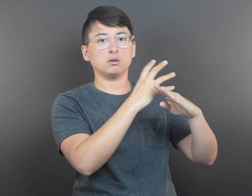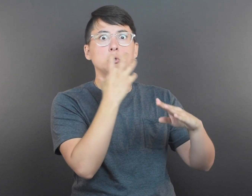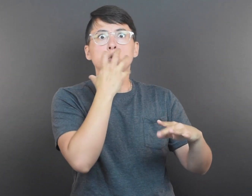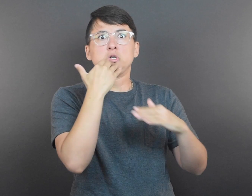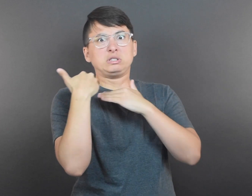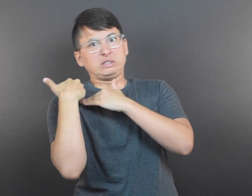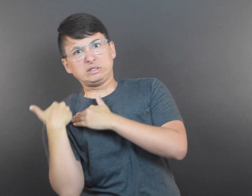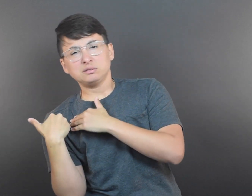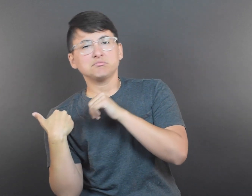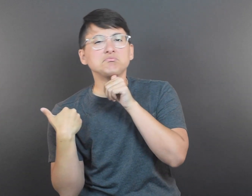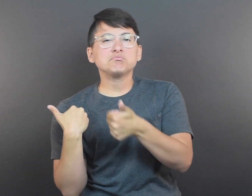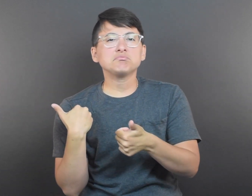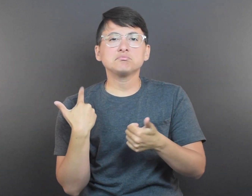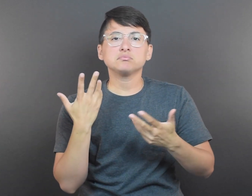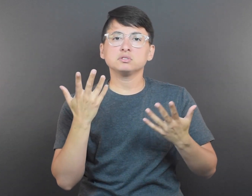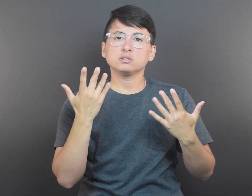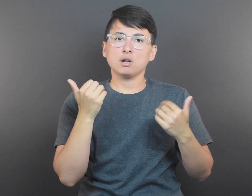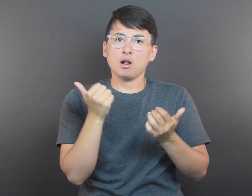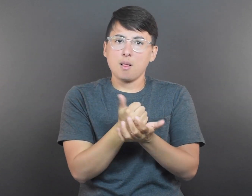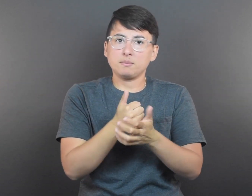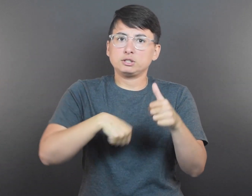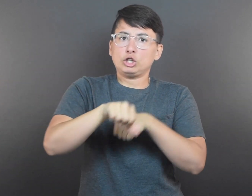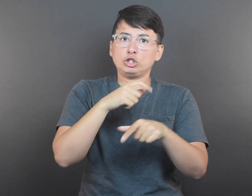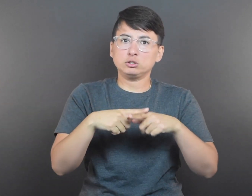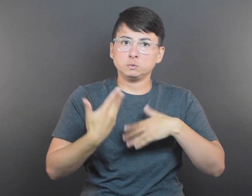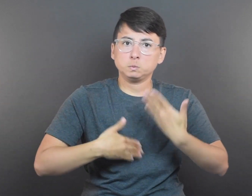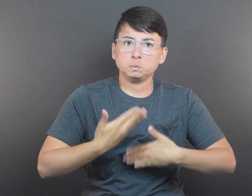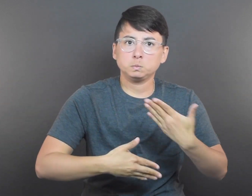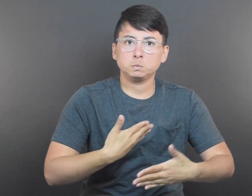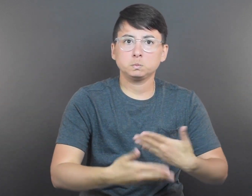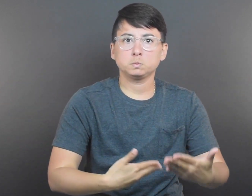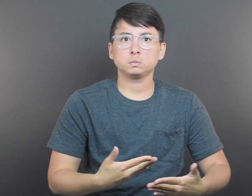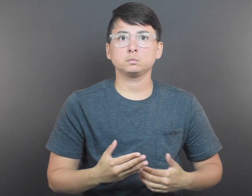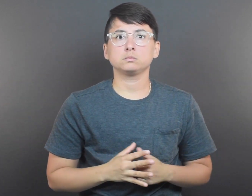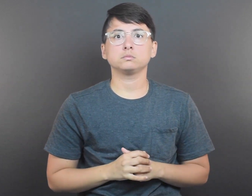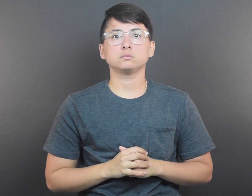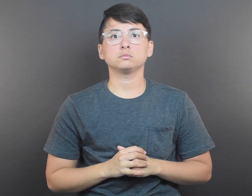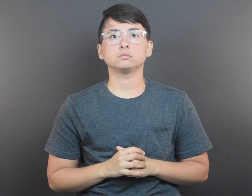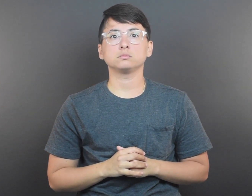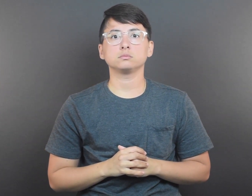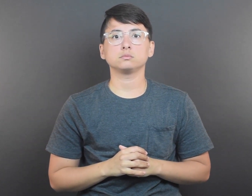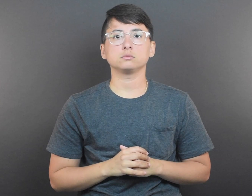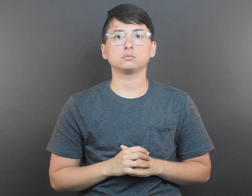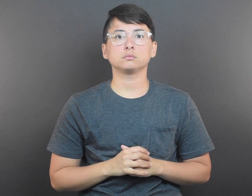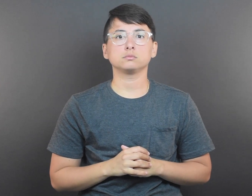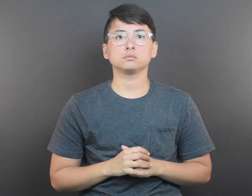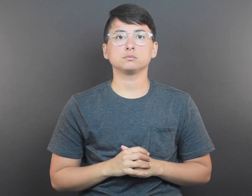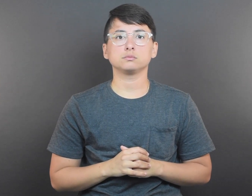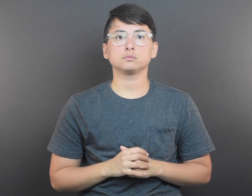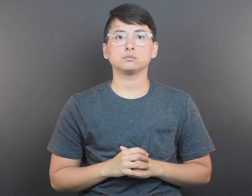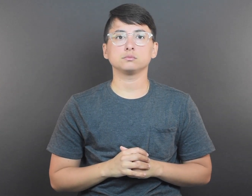Because of the wonderful relationships and robust systems already in place, the Madelia